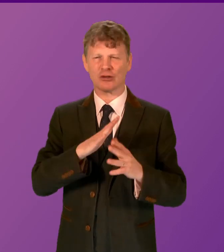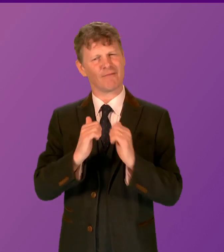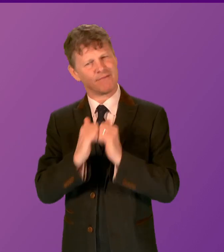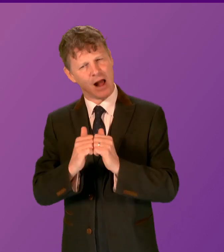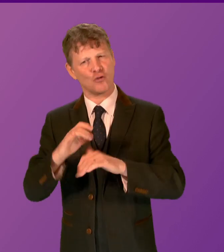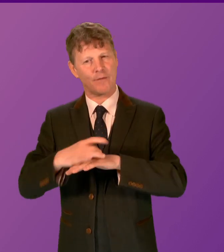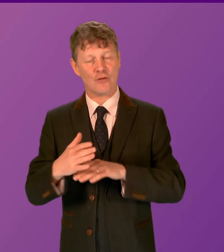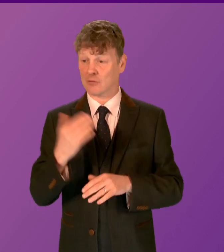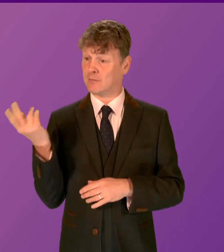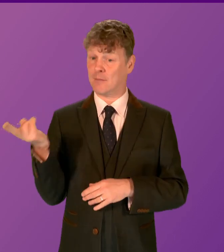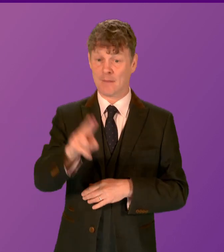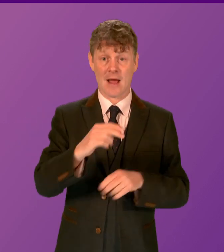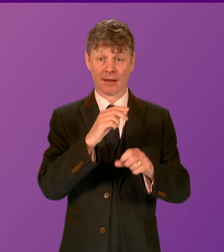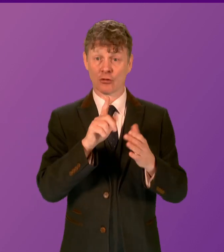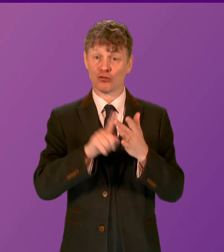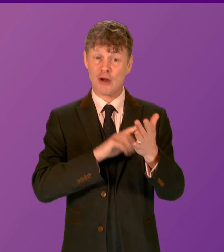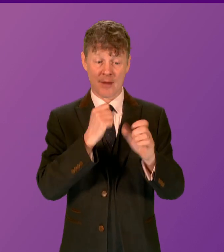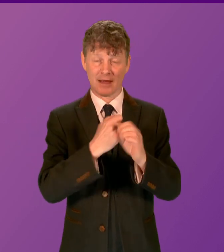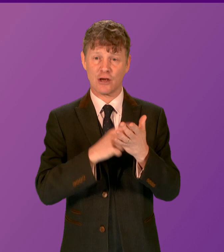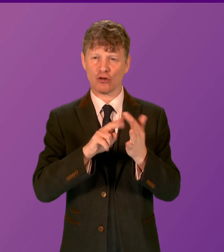I agree that the number fluctuates.